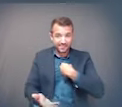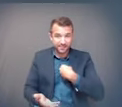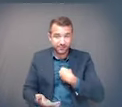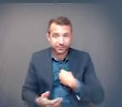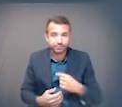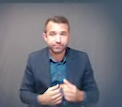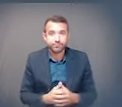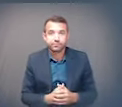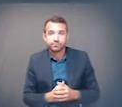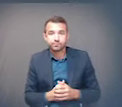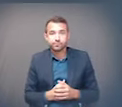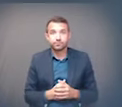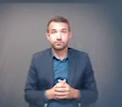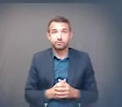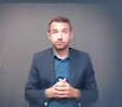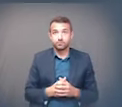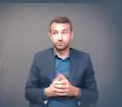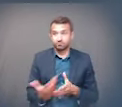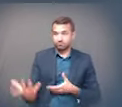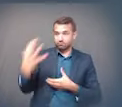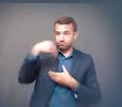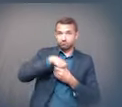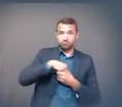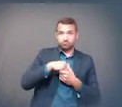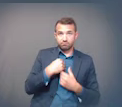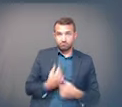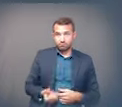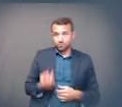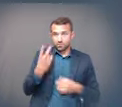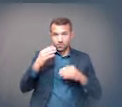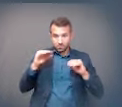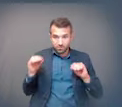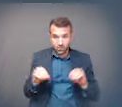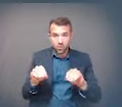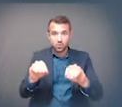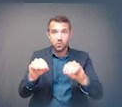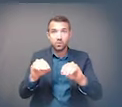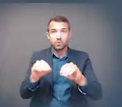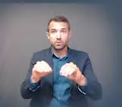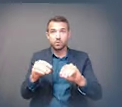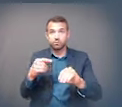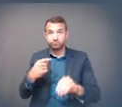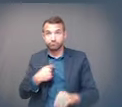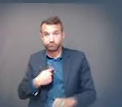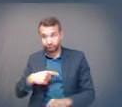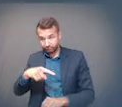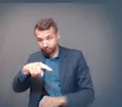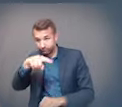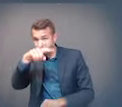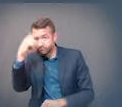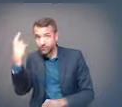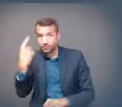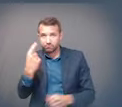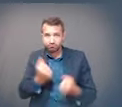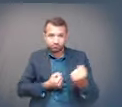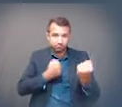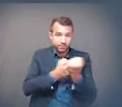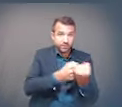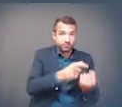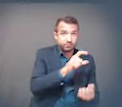Within me is the meeting of two movements. I am black and blue, my disability is hidden, and